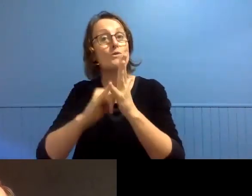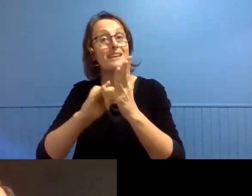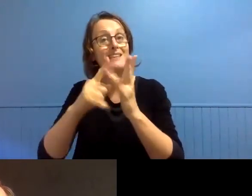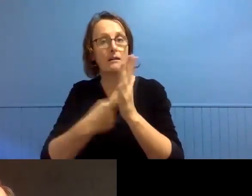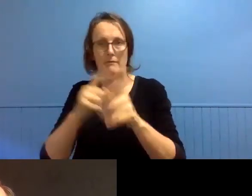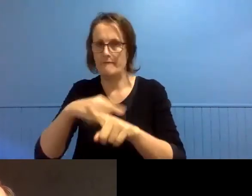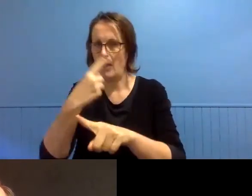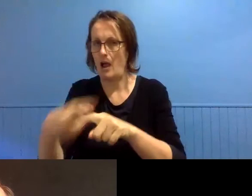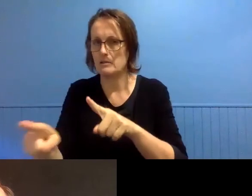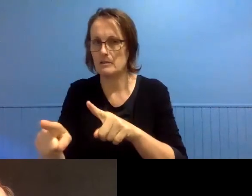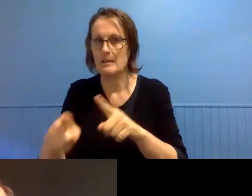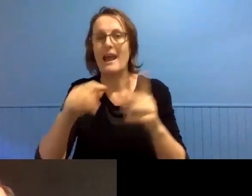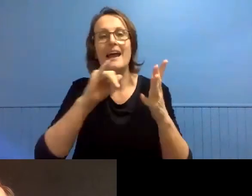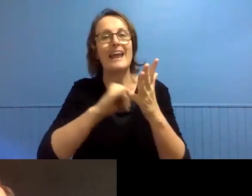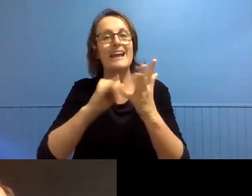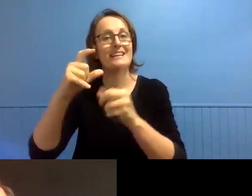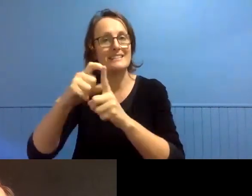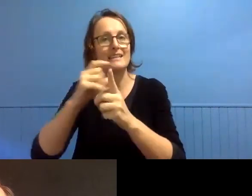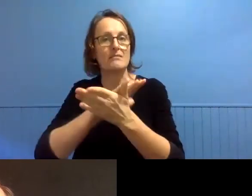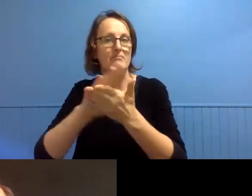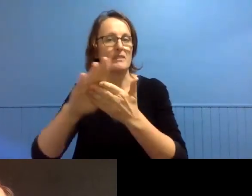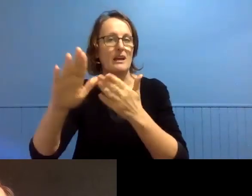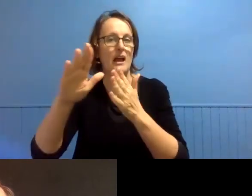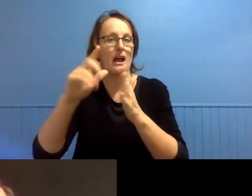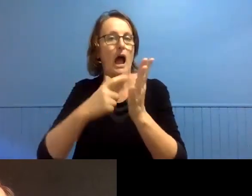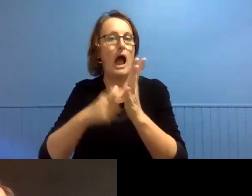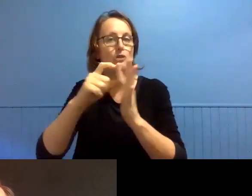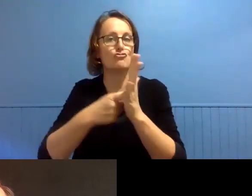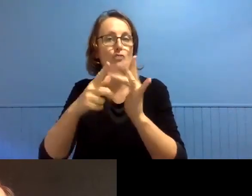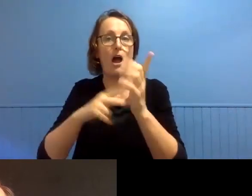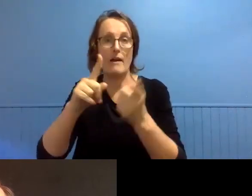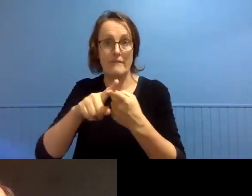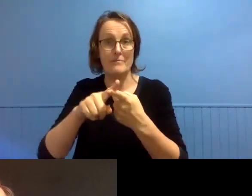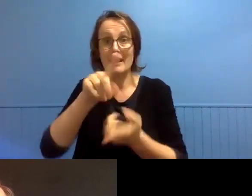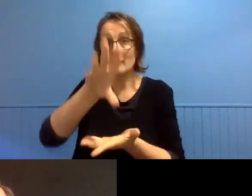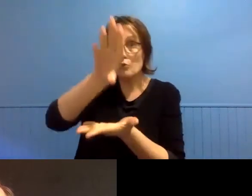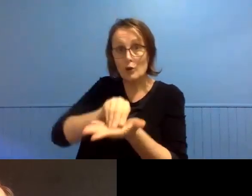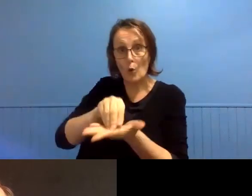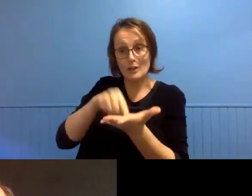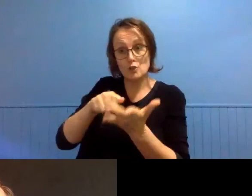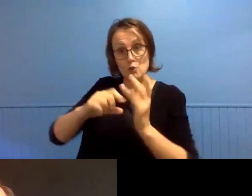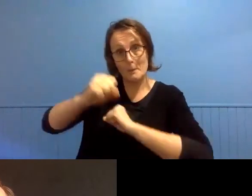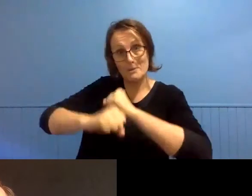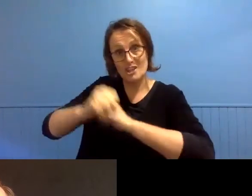definitely. If you're recording to the machine as well, chances are it's going to take up a lot of hard drive space very quickly. Make sure